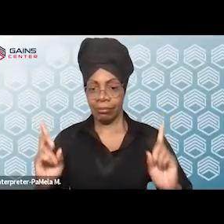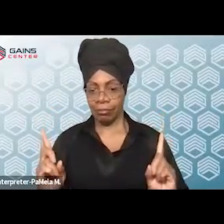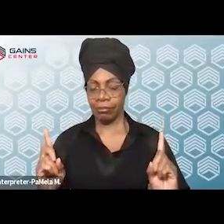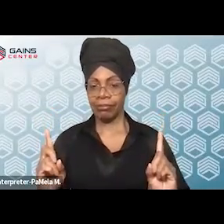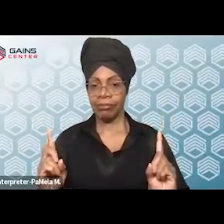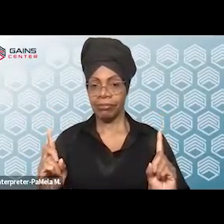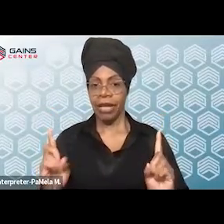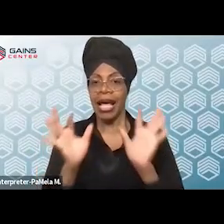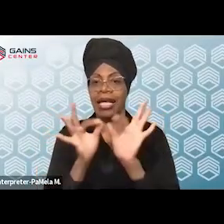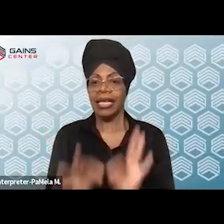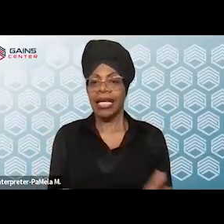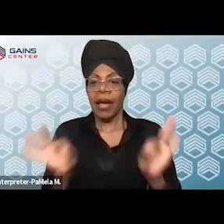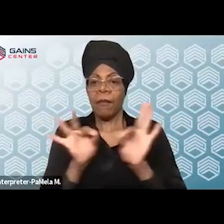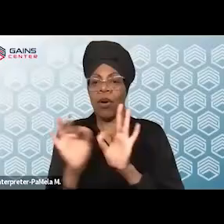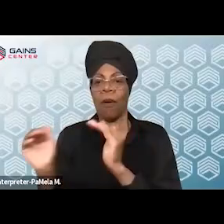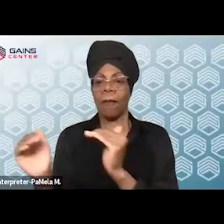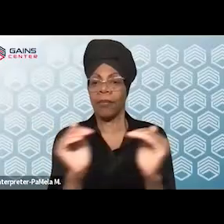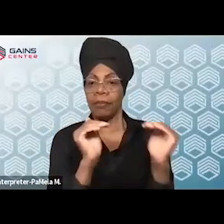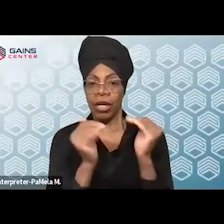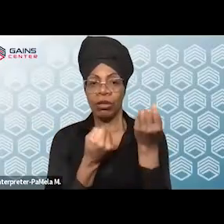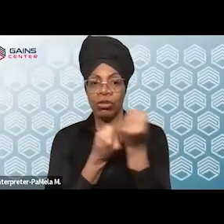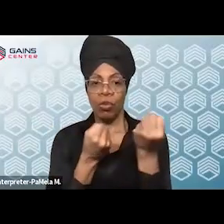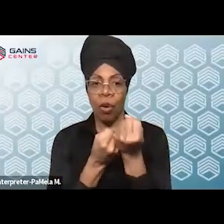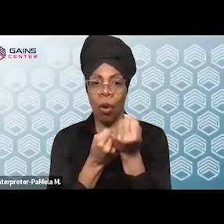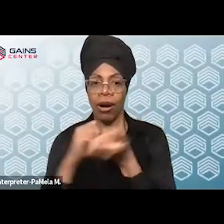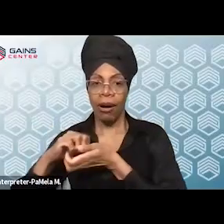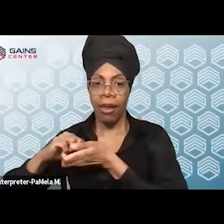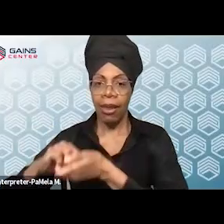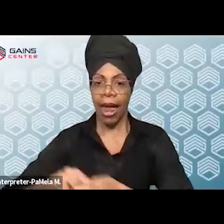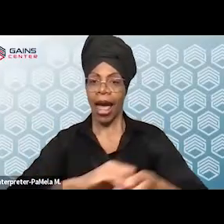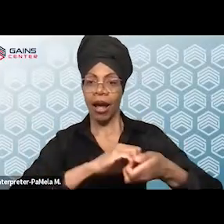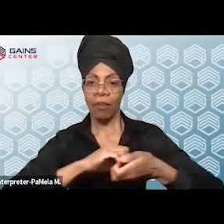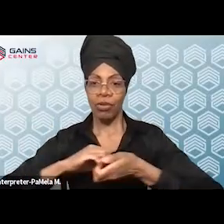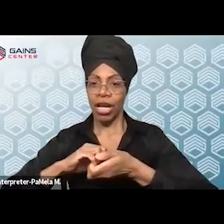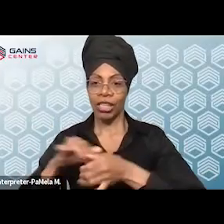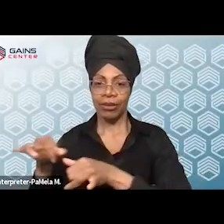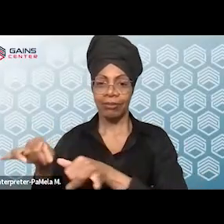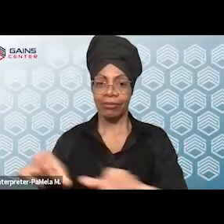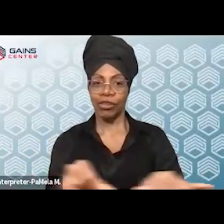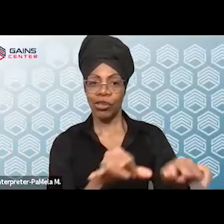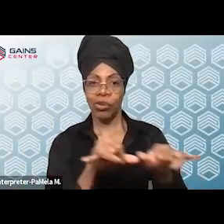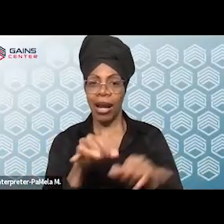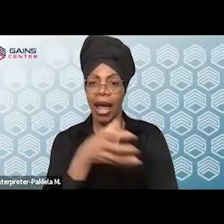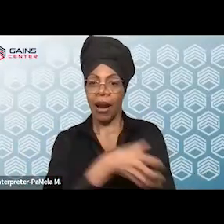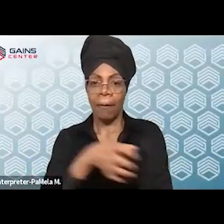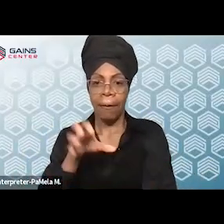the importance of peer support, collaboration and mutuality, and empowerment and choice.